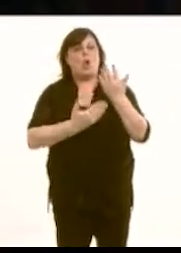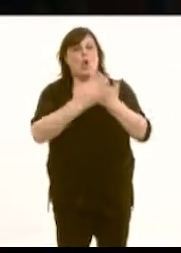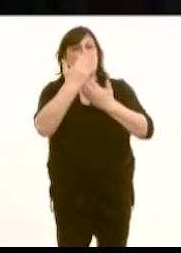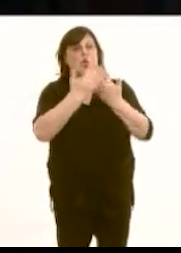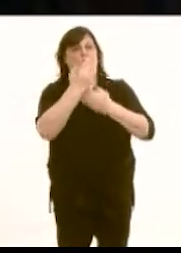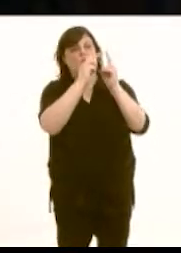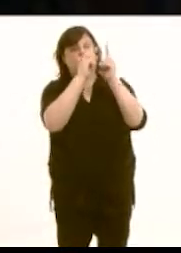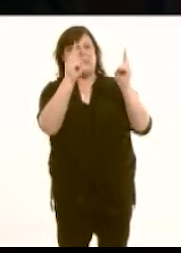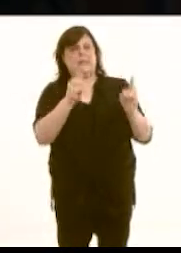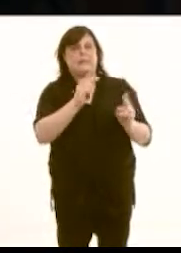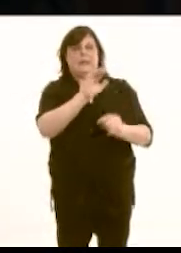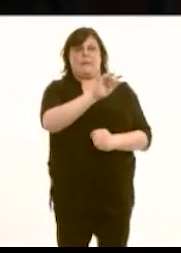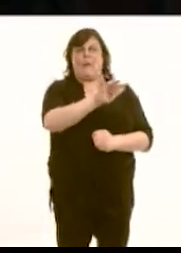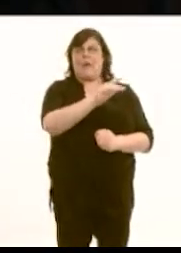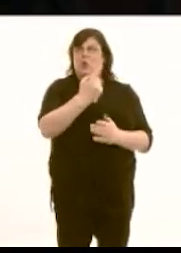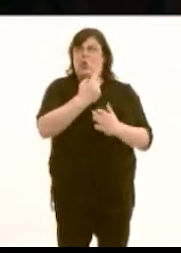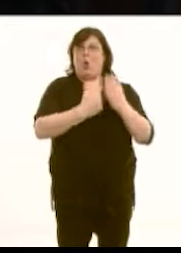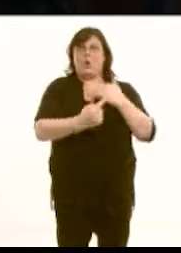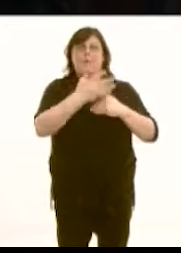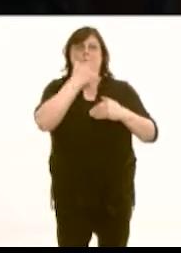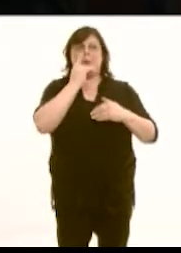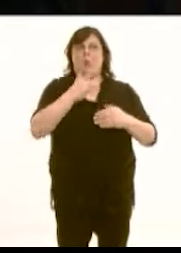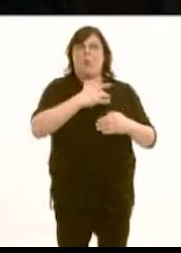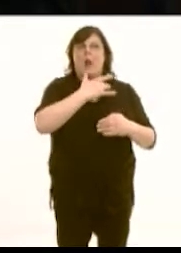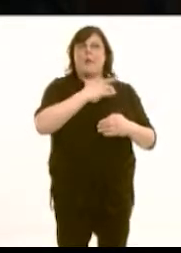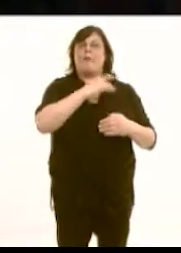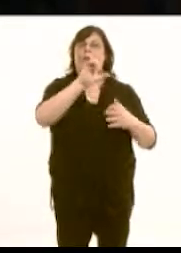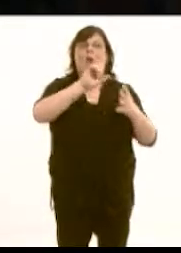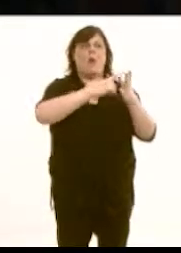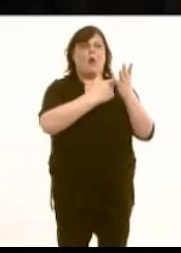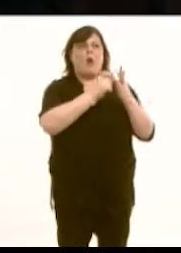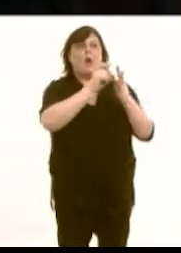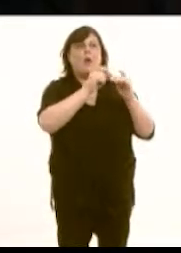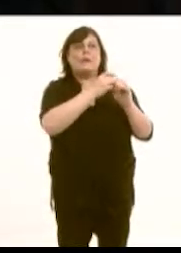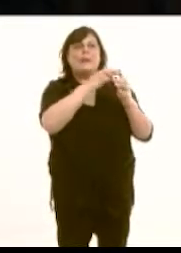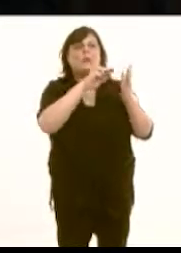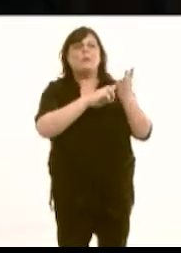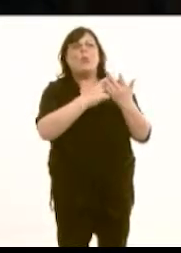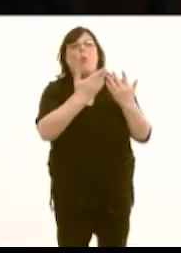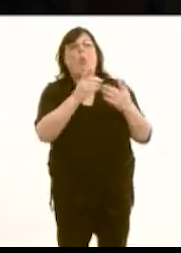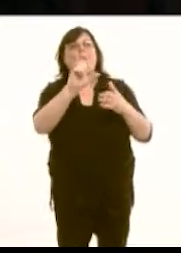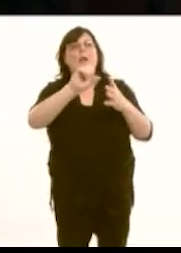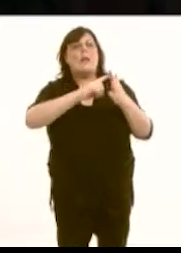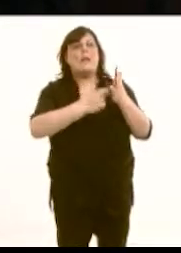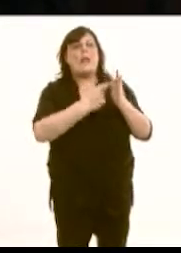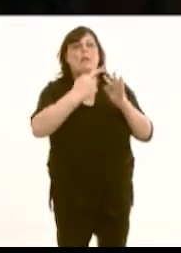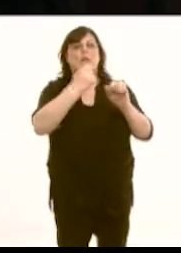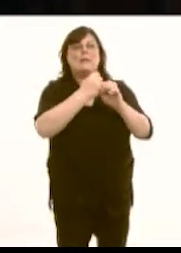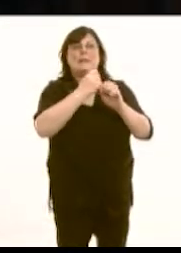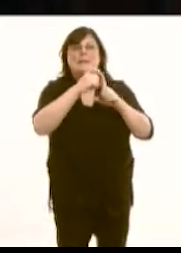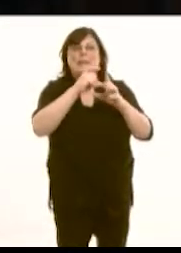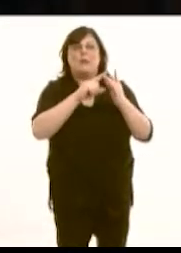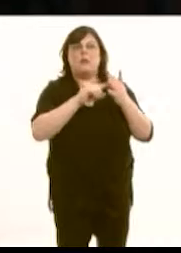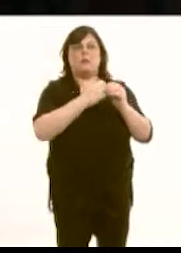not only for the residents of Cardigan and Ceredigion, but also for those in Carmarthenshire and Pembrokeshire.